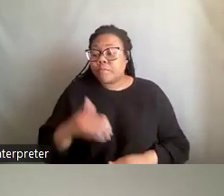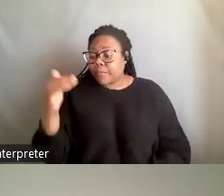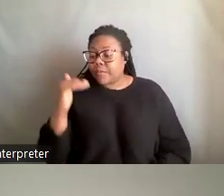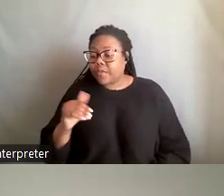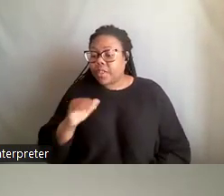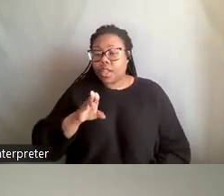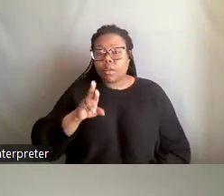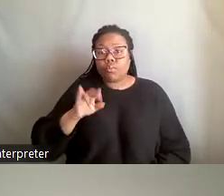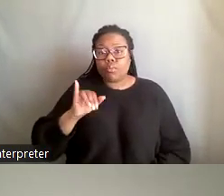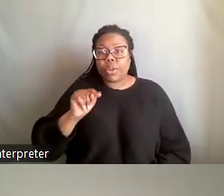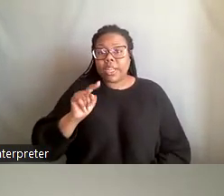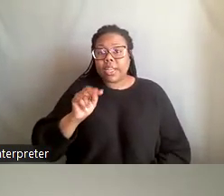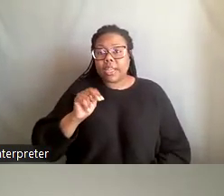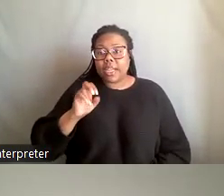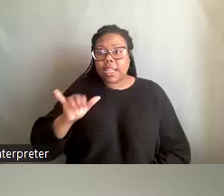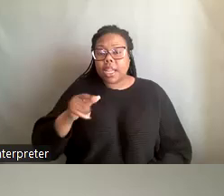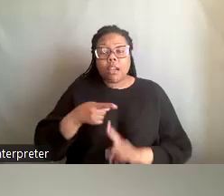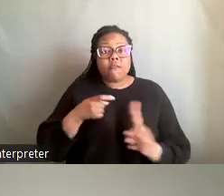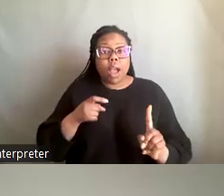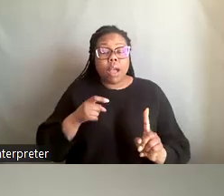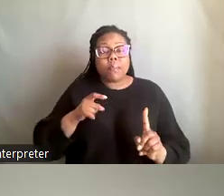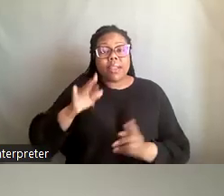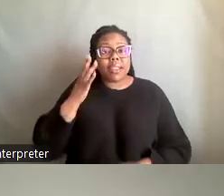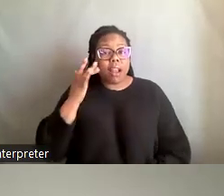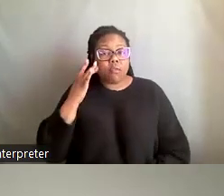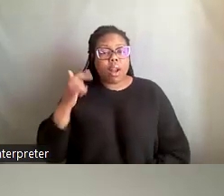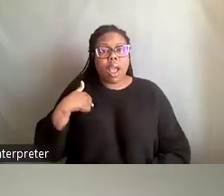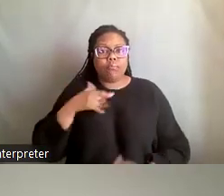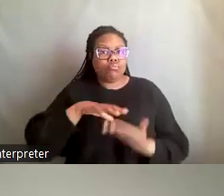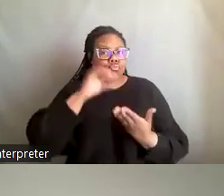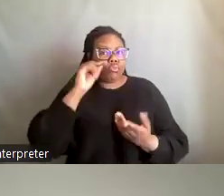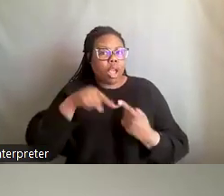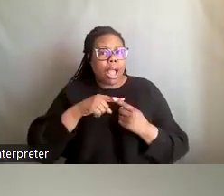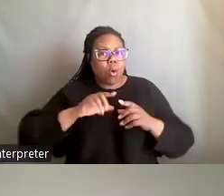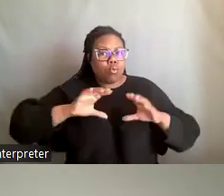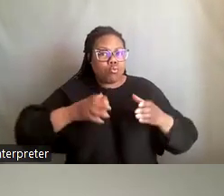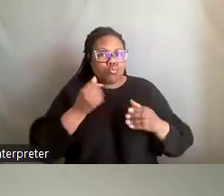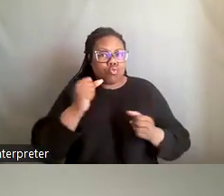disability community. Brittany from Berkeley, California, learning about